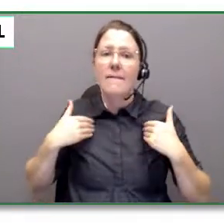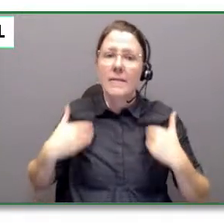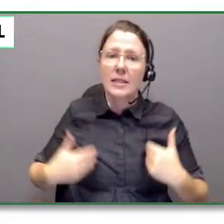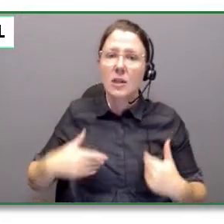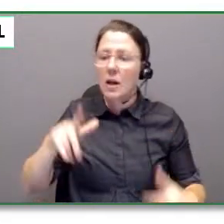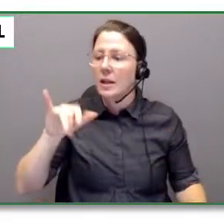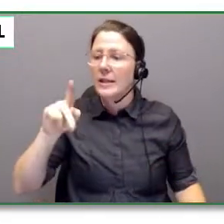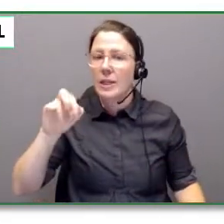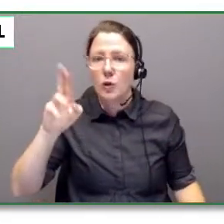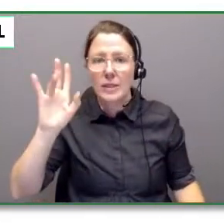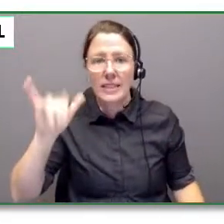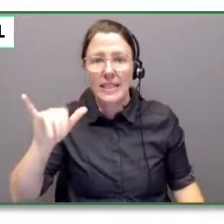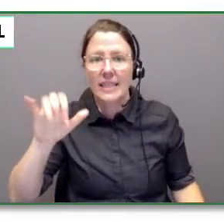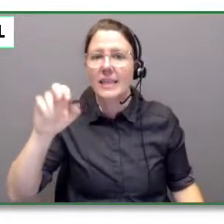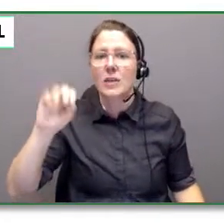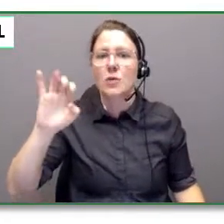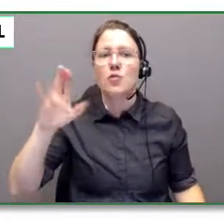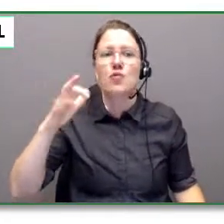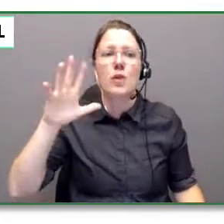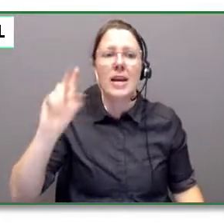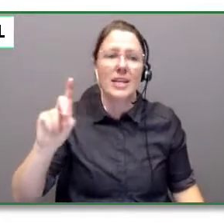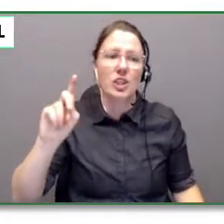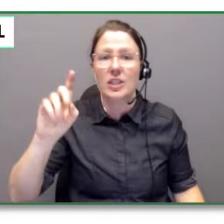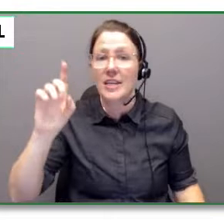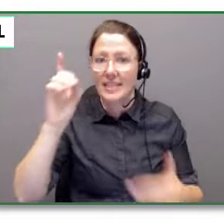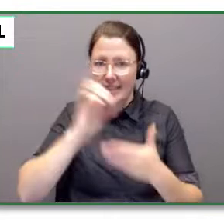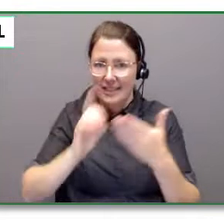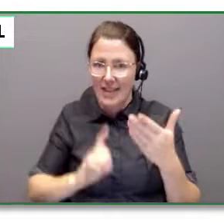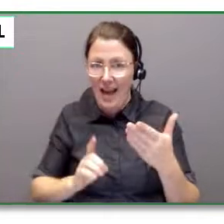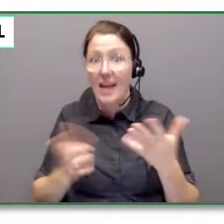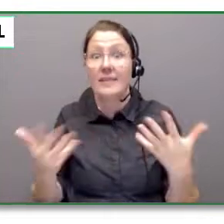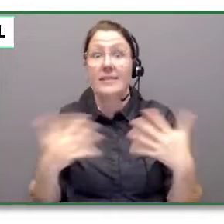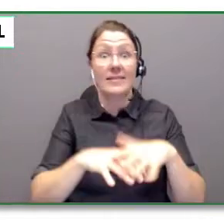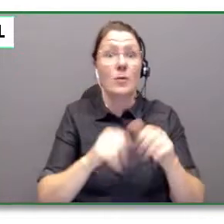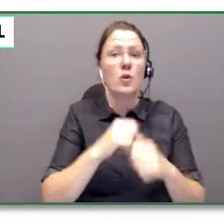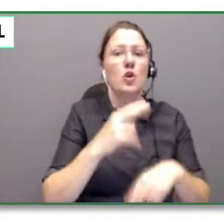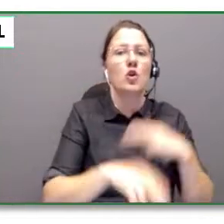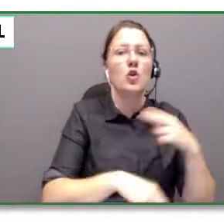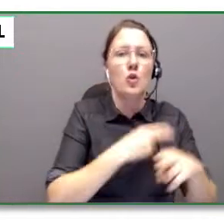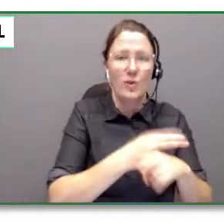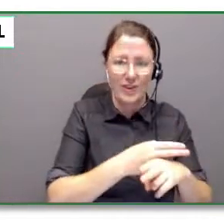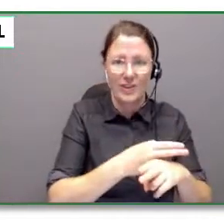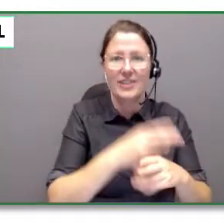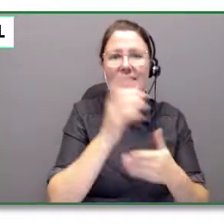in conjunction with the universal design in outdoor environments. Welcome Janice.